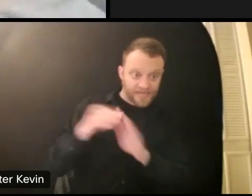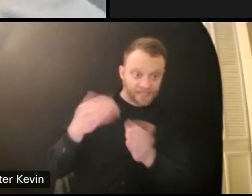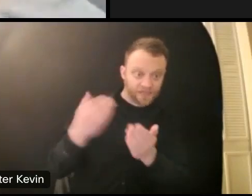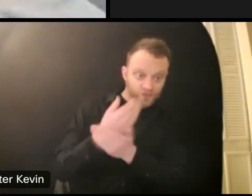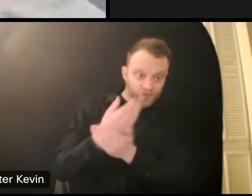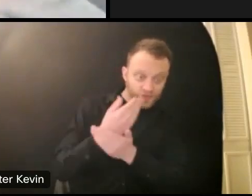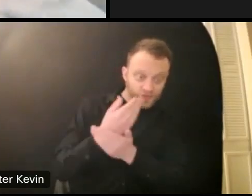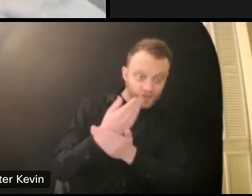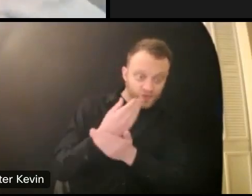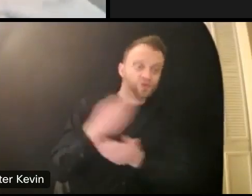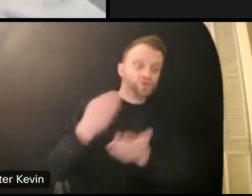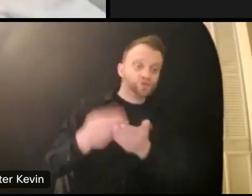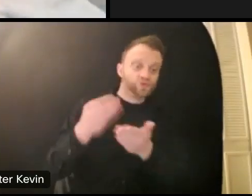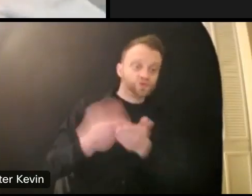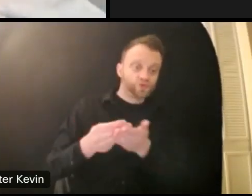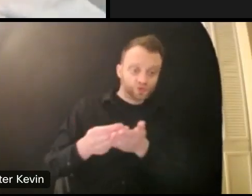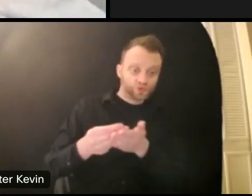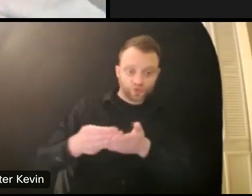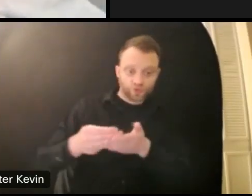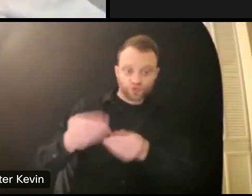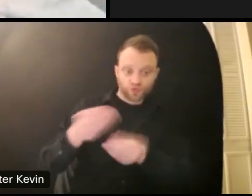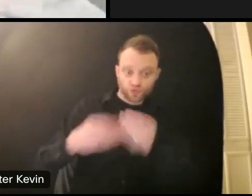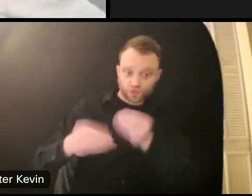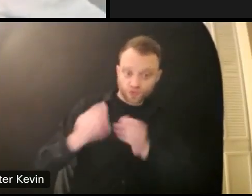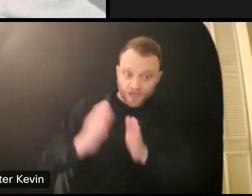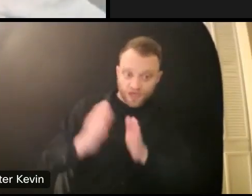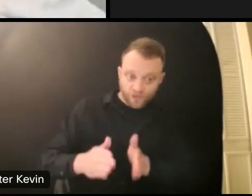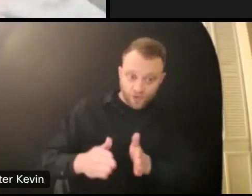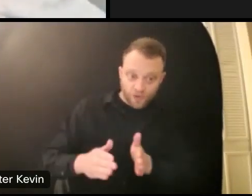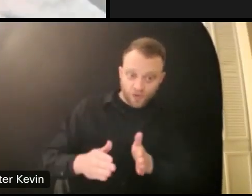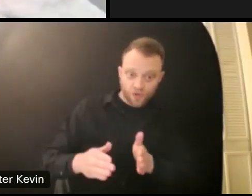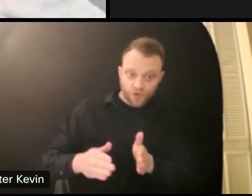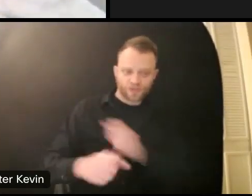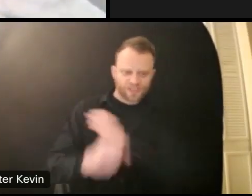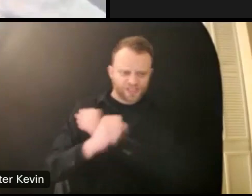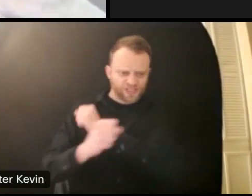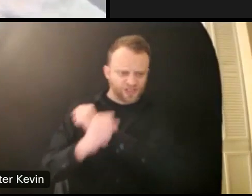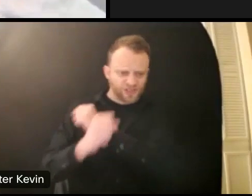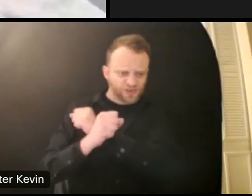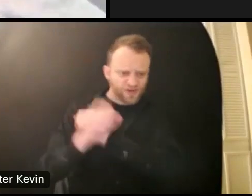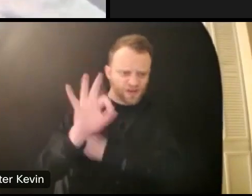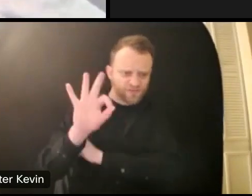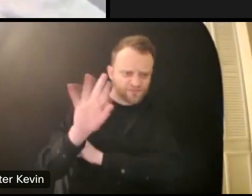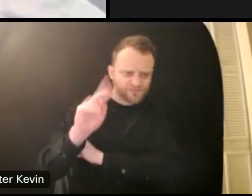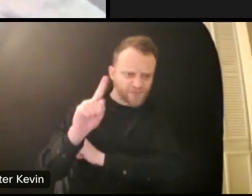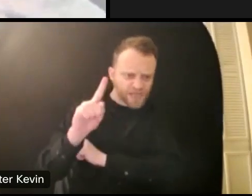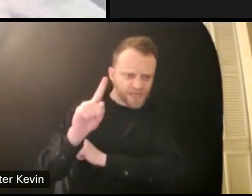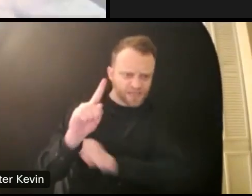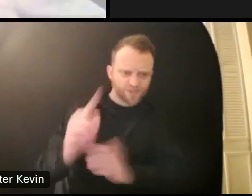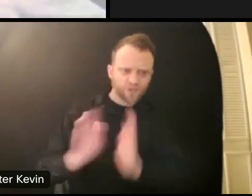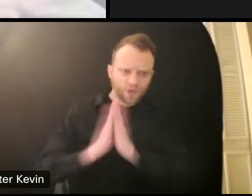request for the Security Fund or whatever that is. it sounds like a lot has to be done like